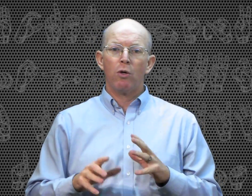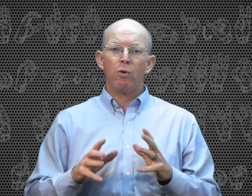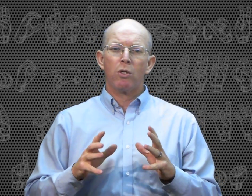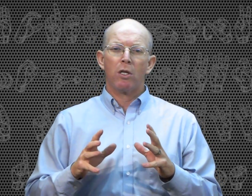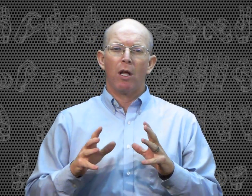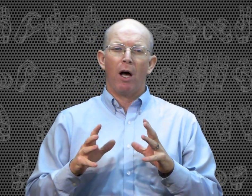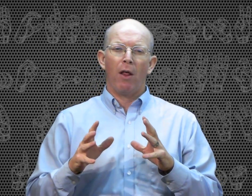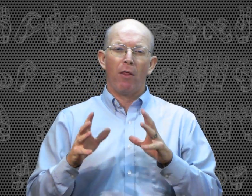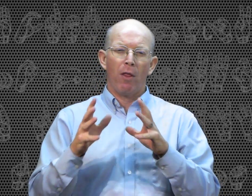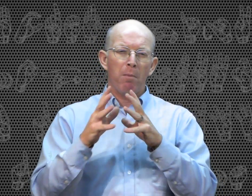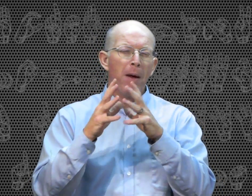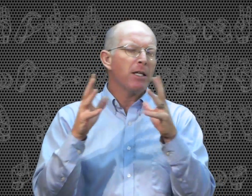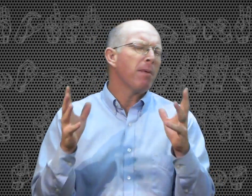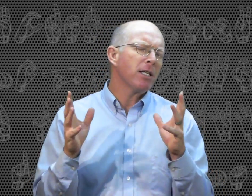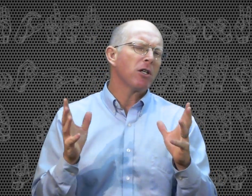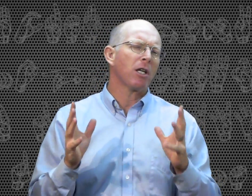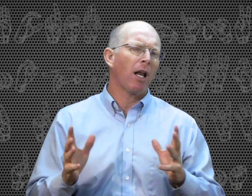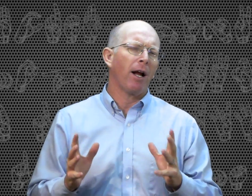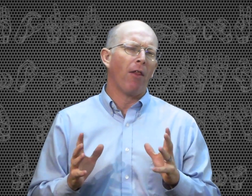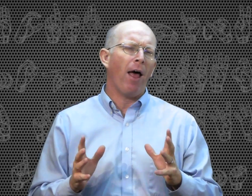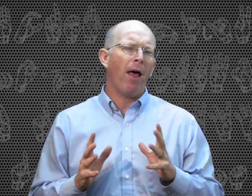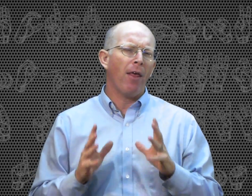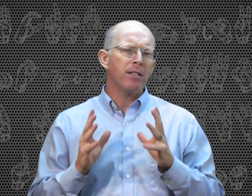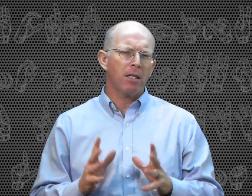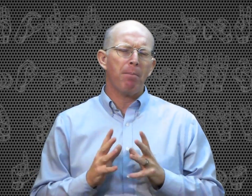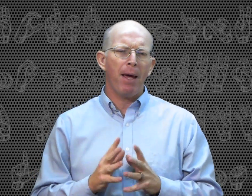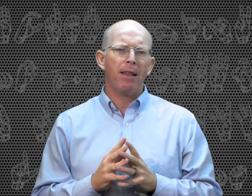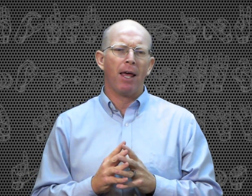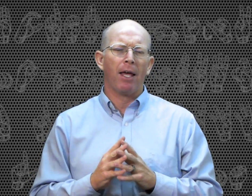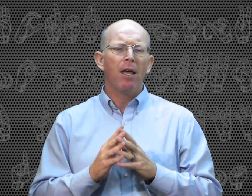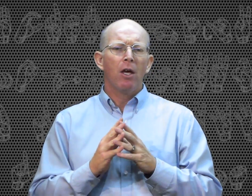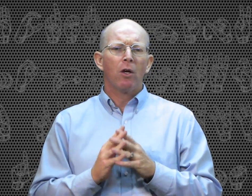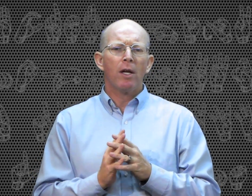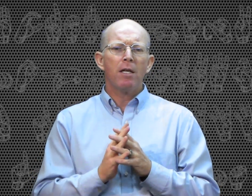So use—make sure it is clear. That’s the big thing.